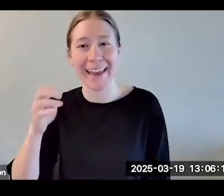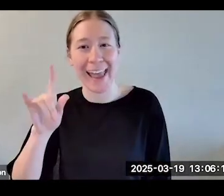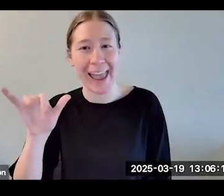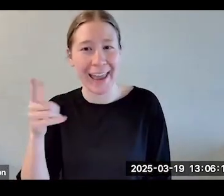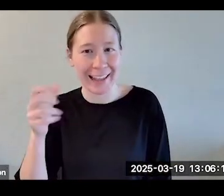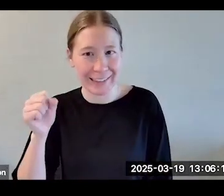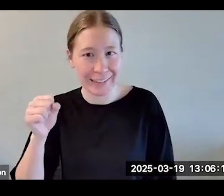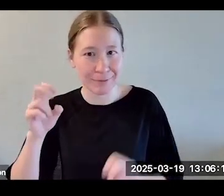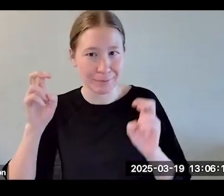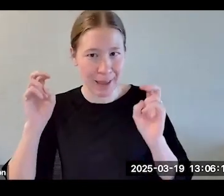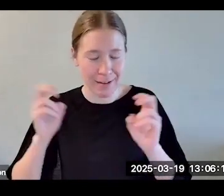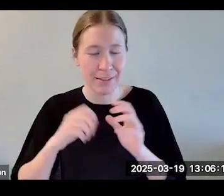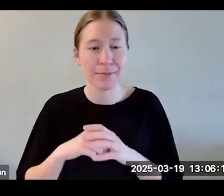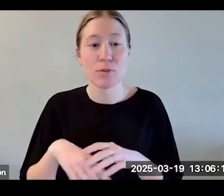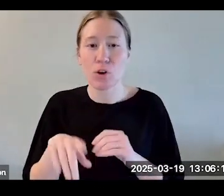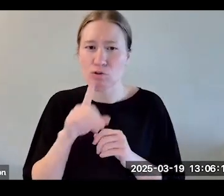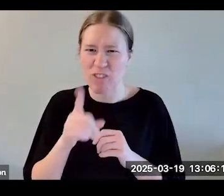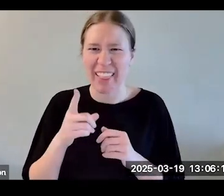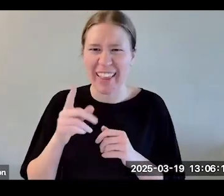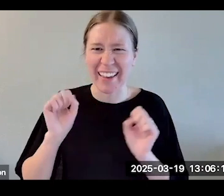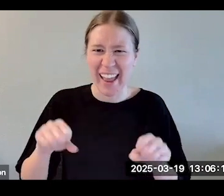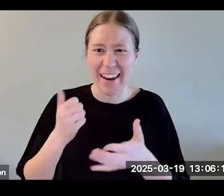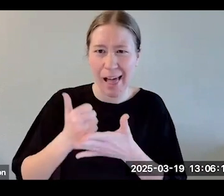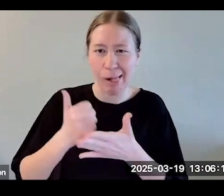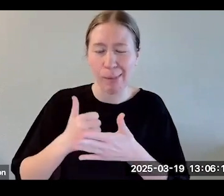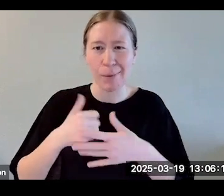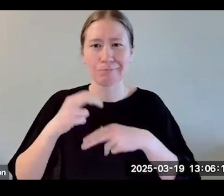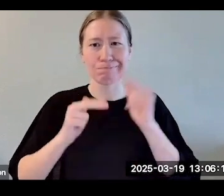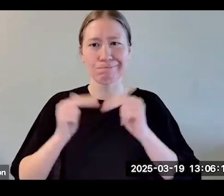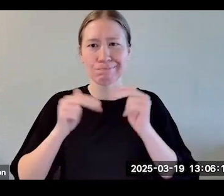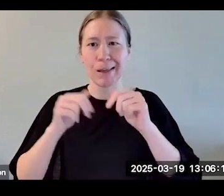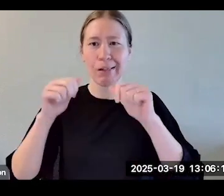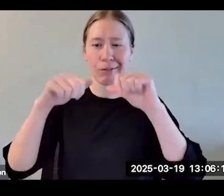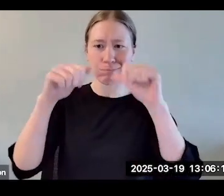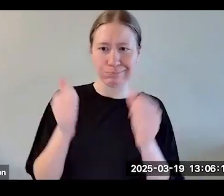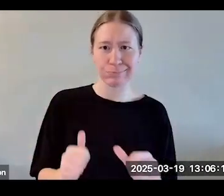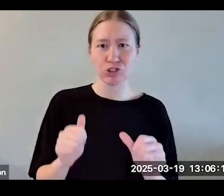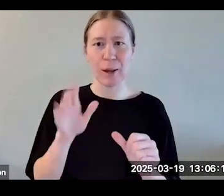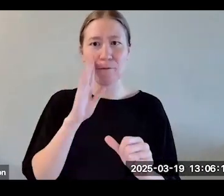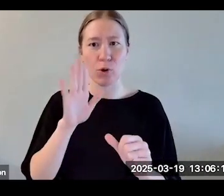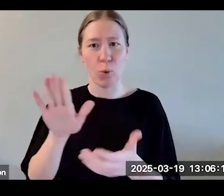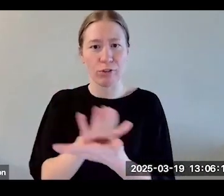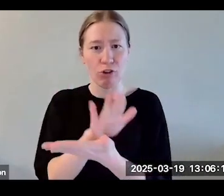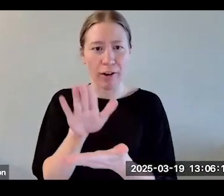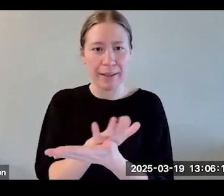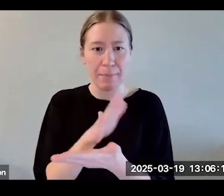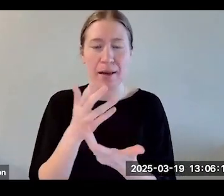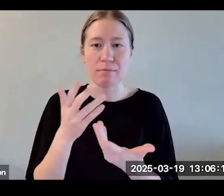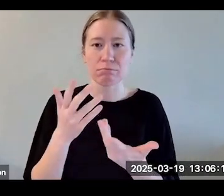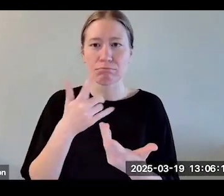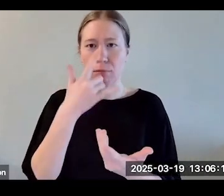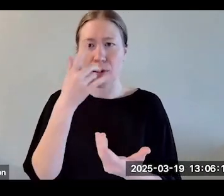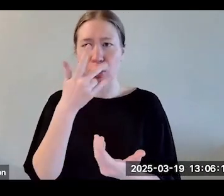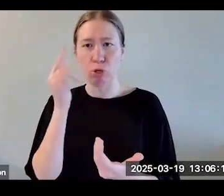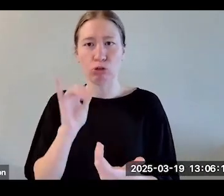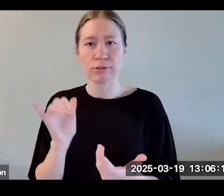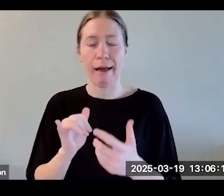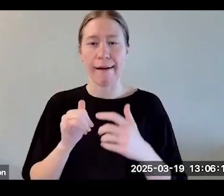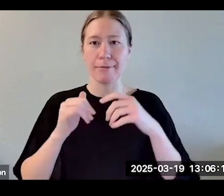and they can really be used to add structure to documents. They can create an outline for a page, and you can use headings hierarchically